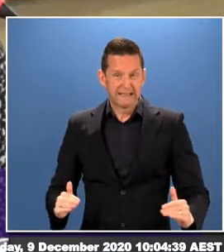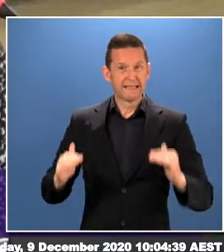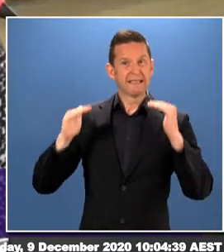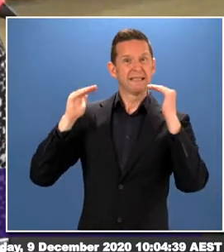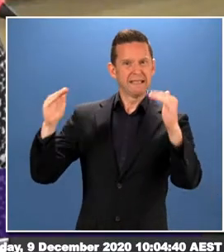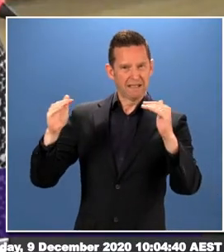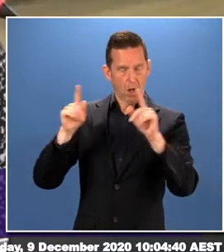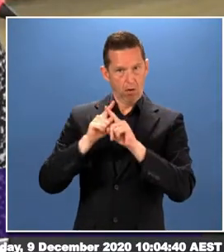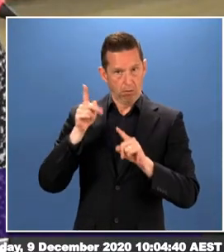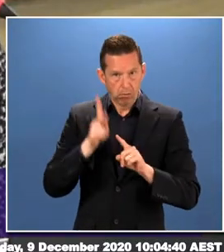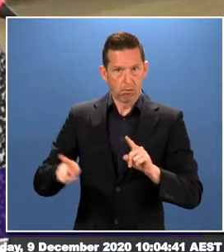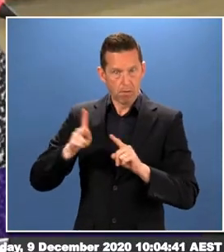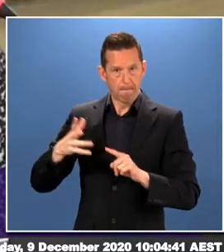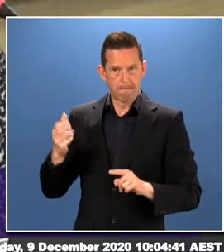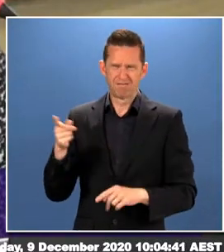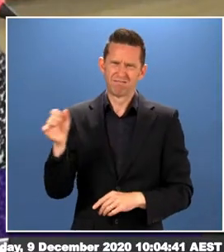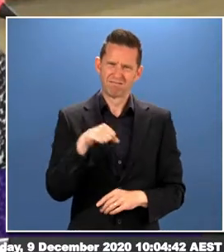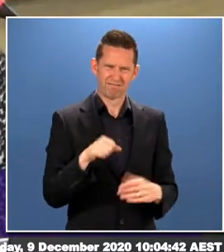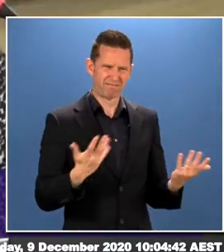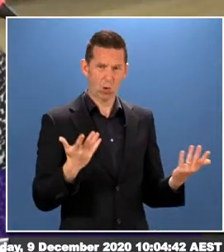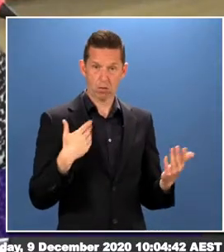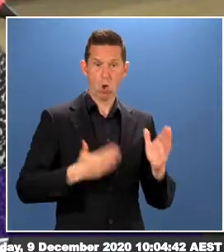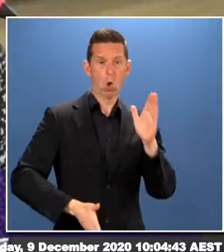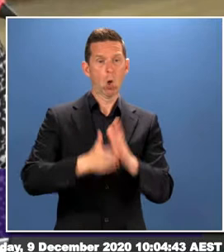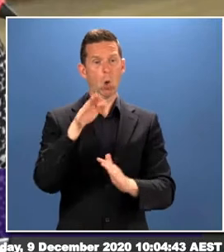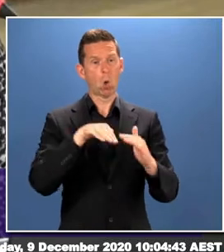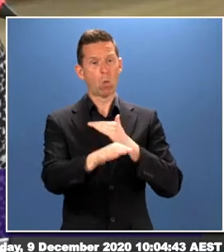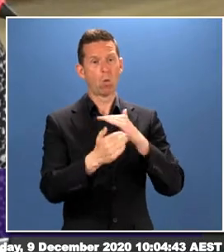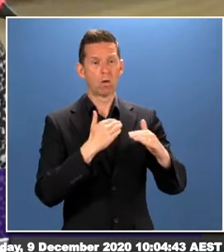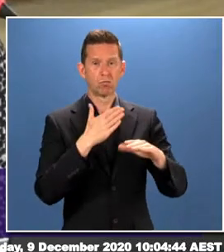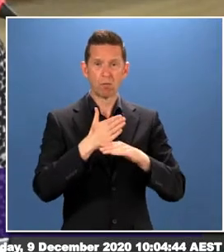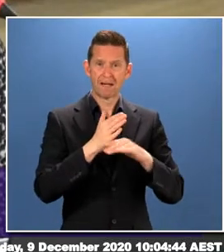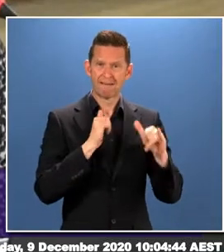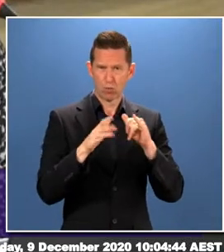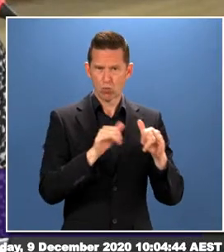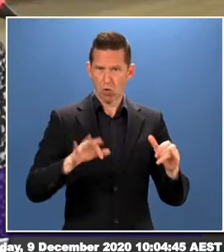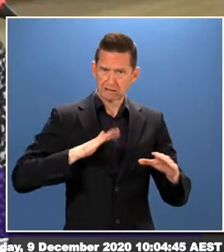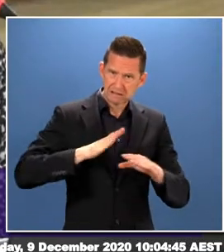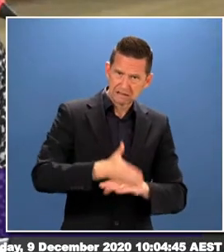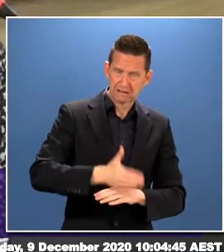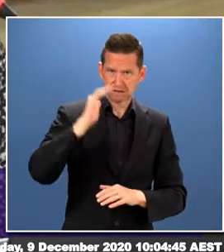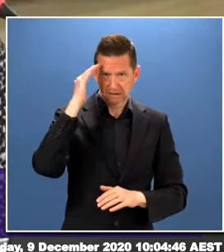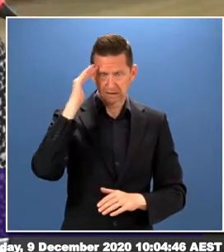It shouldn't be an issue to go to a job interview. In considering the solution to some of the problems that